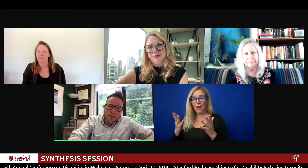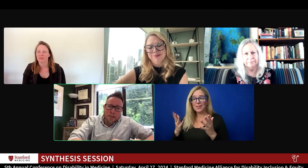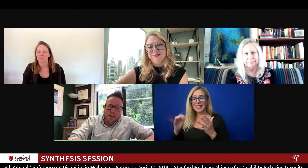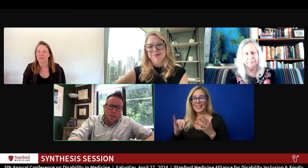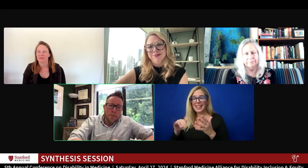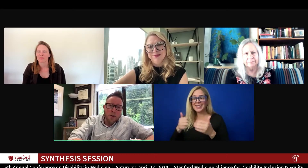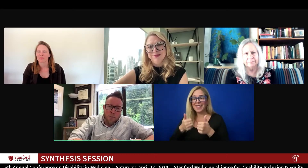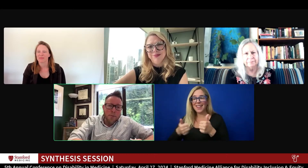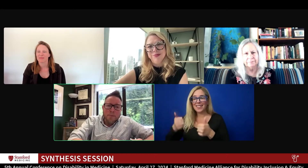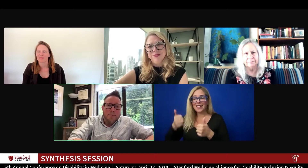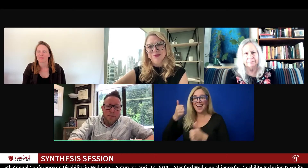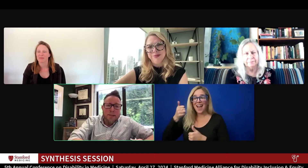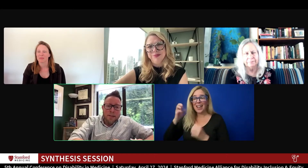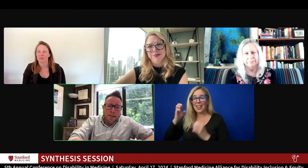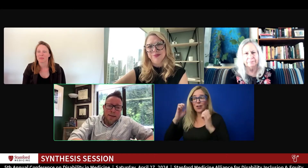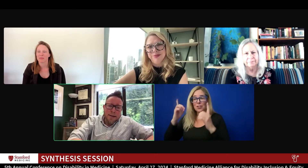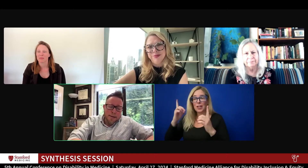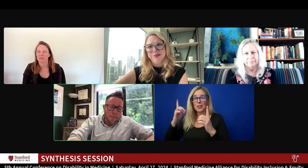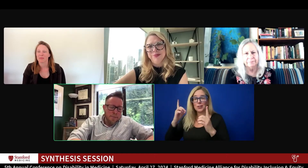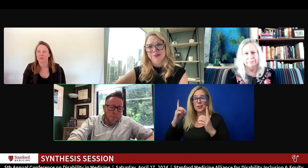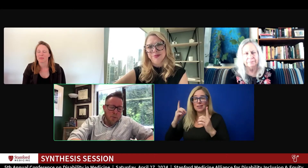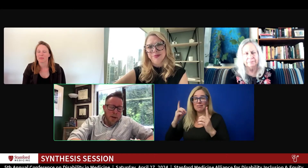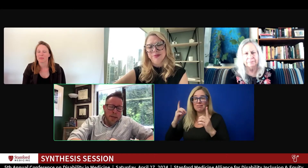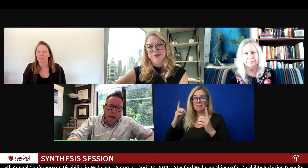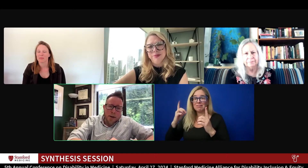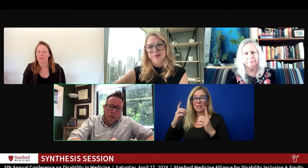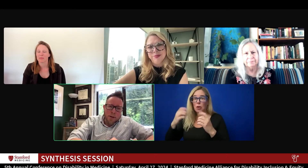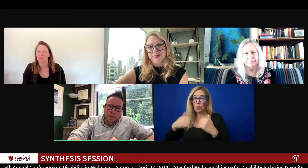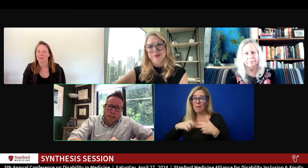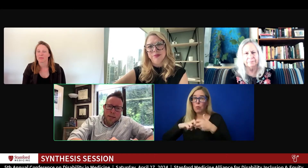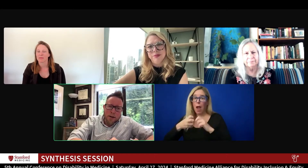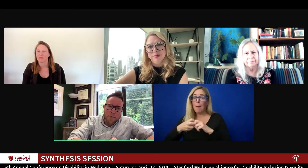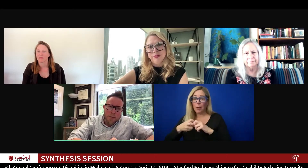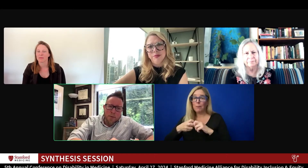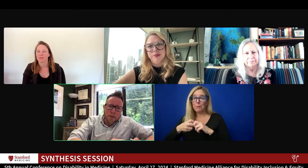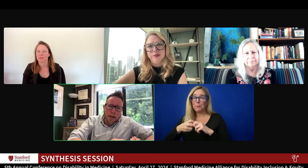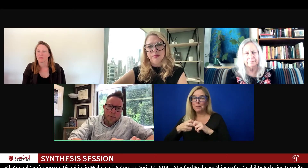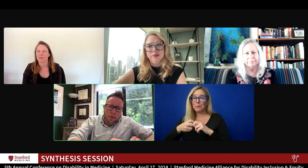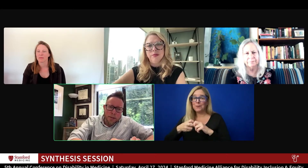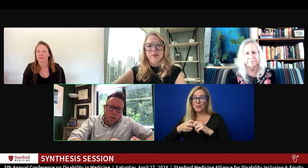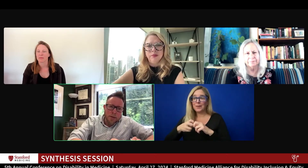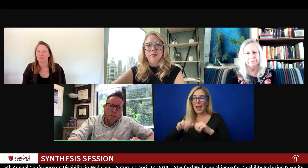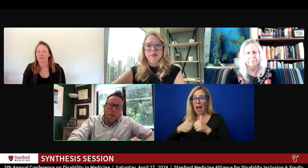there's a problem with how we are taking care of people and how we are seeing people.